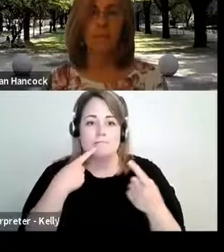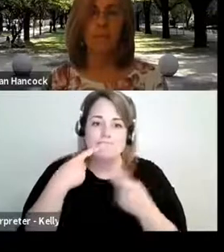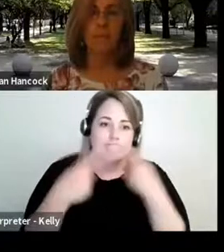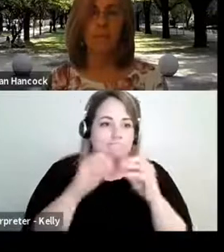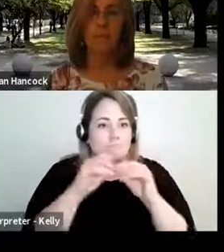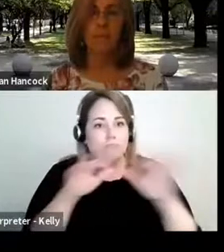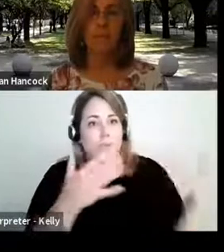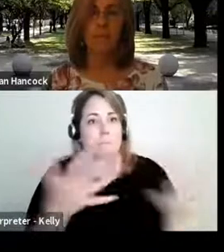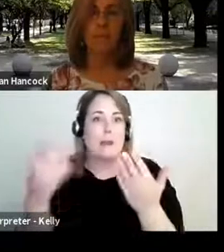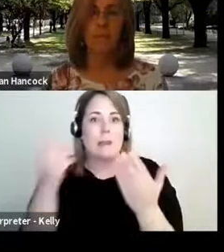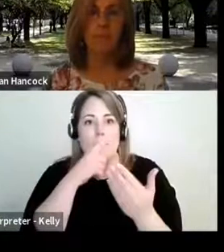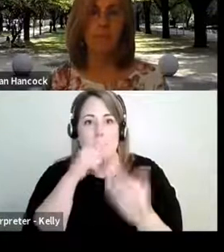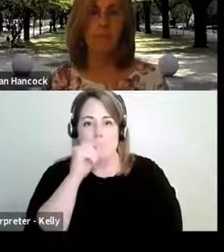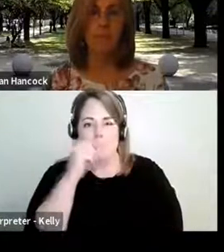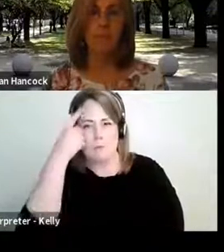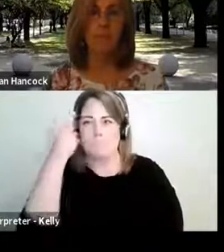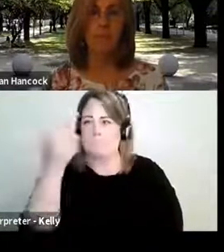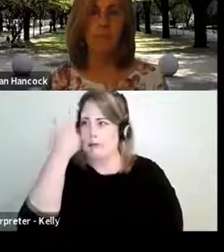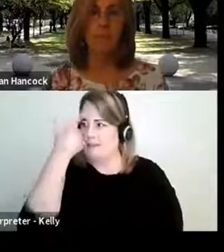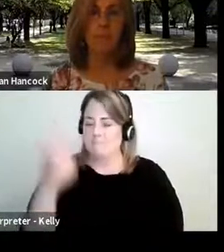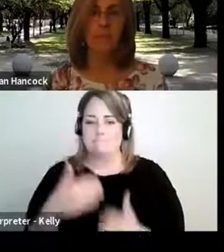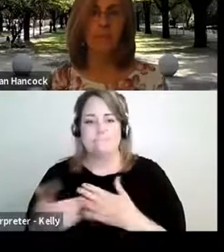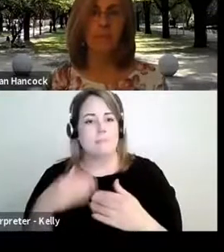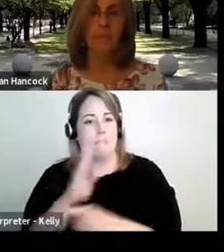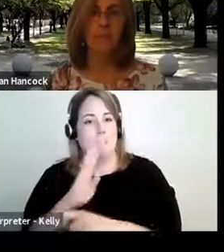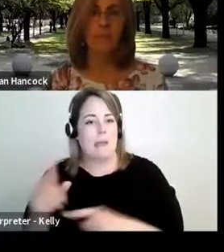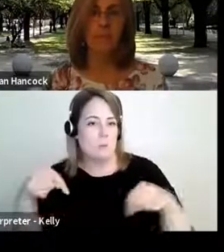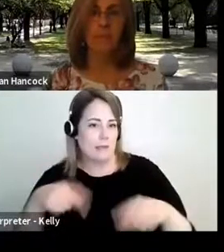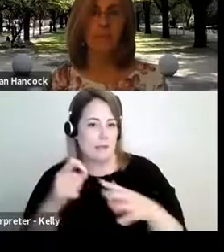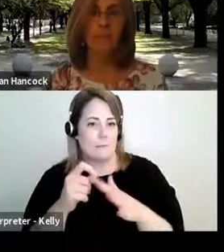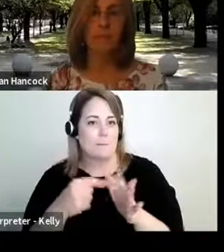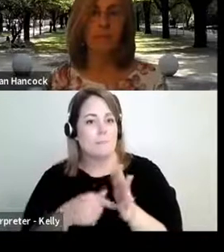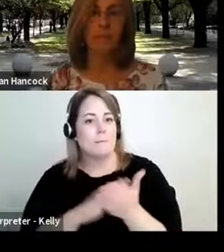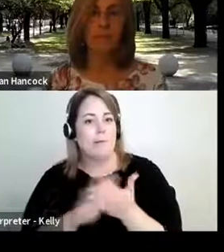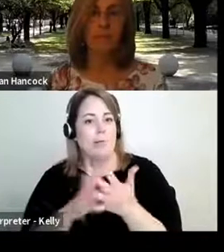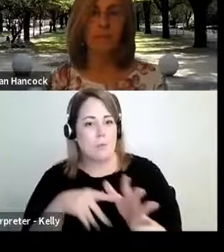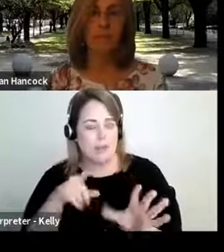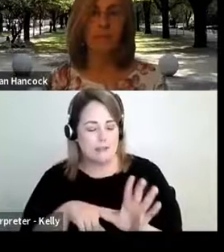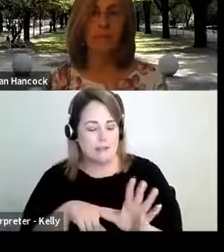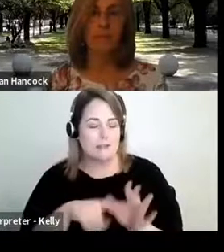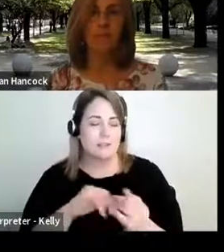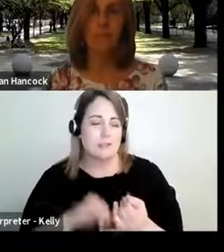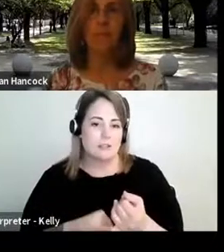was to host a bit of a panel at Pathways. So today we are so lucky to have